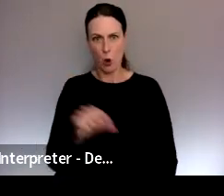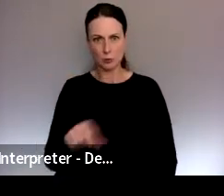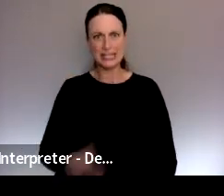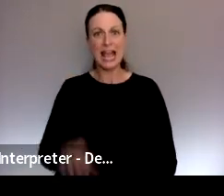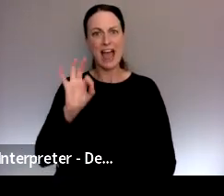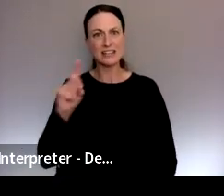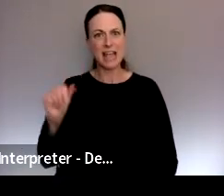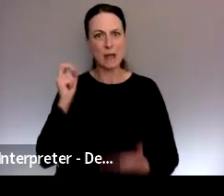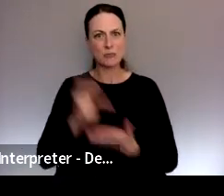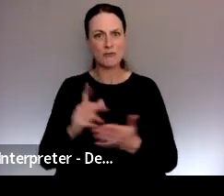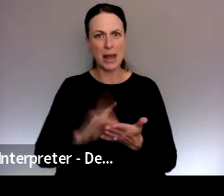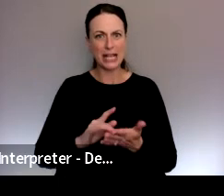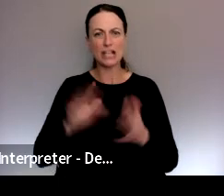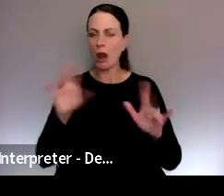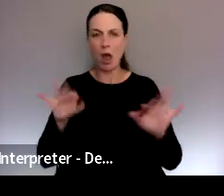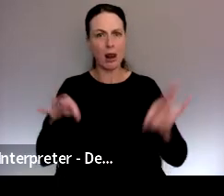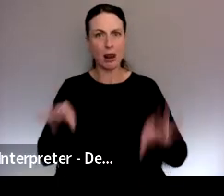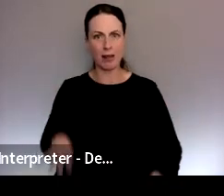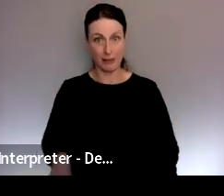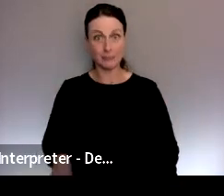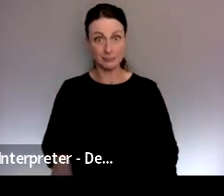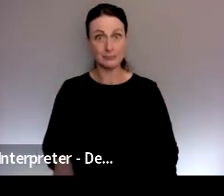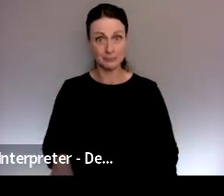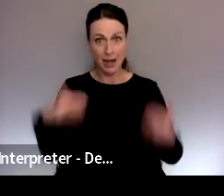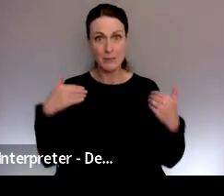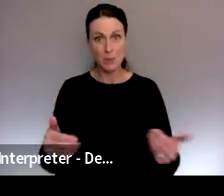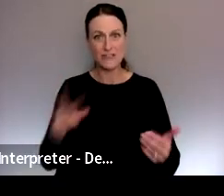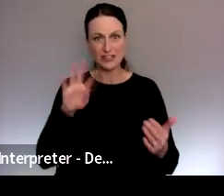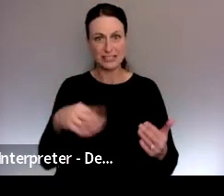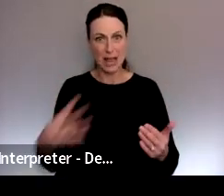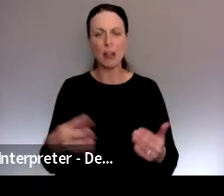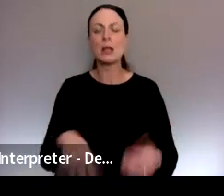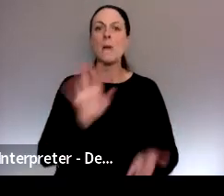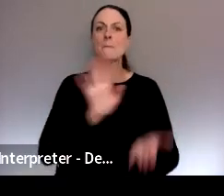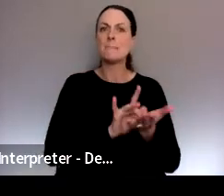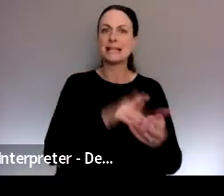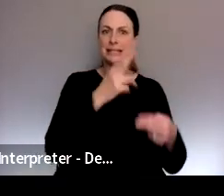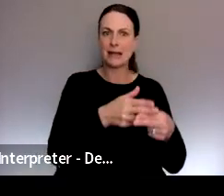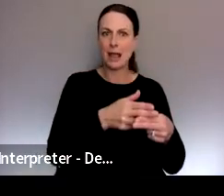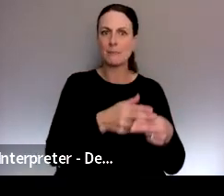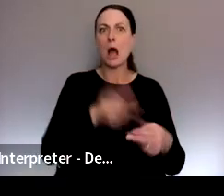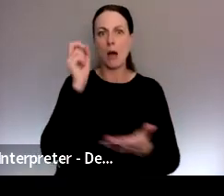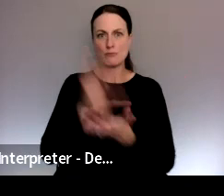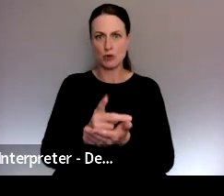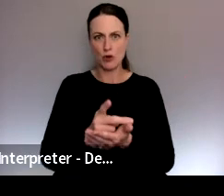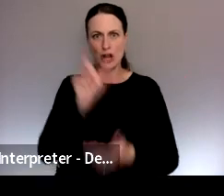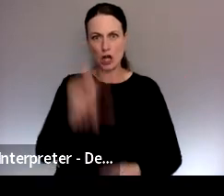FDA approved medications. Mark: The table is pretty self-explanatory and I'm going to move into the table. > Medicine. Approved.